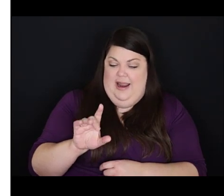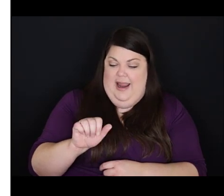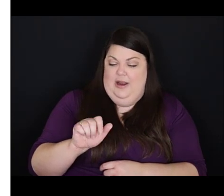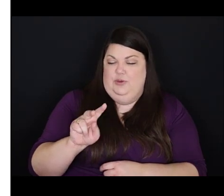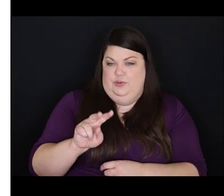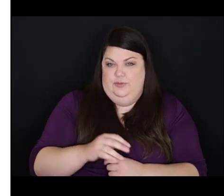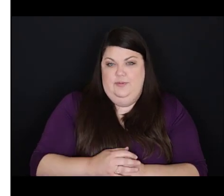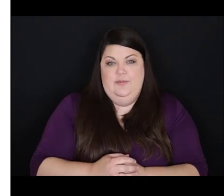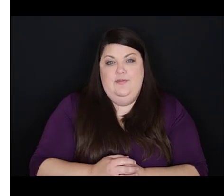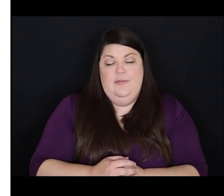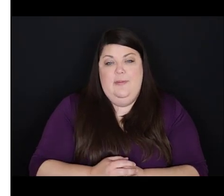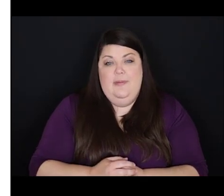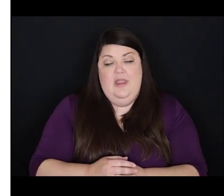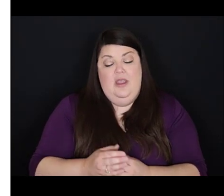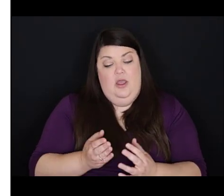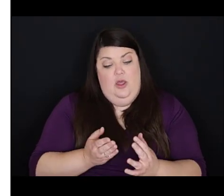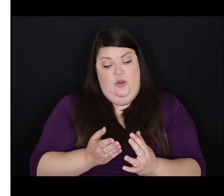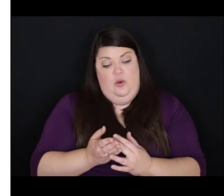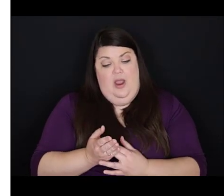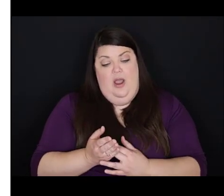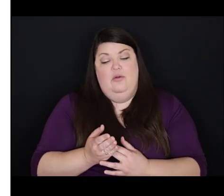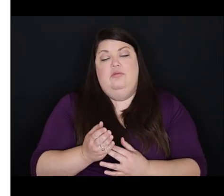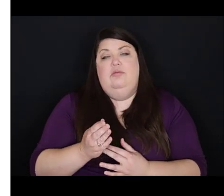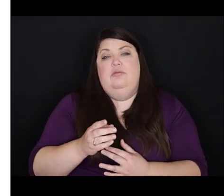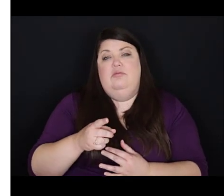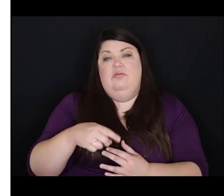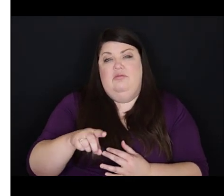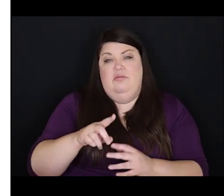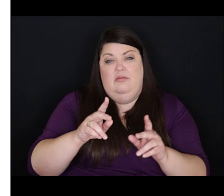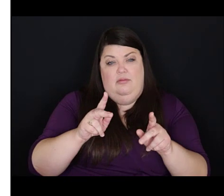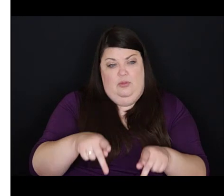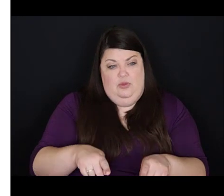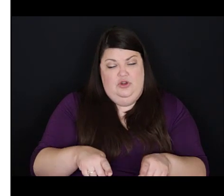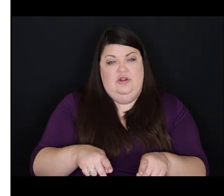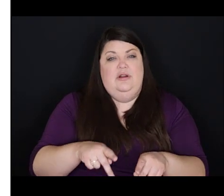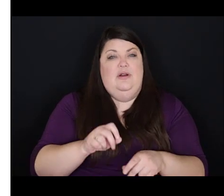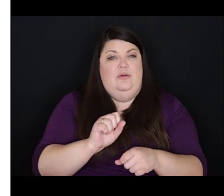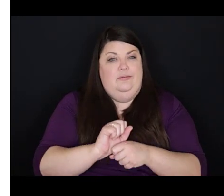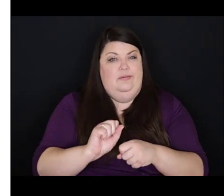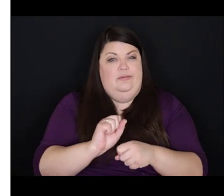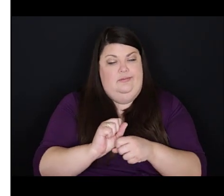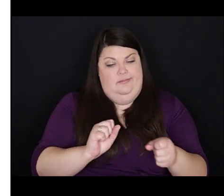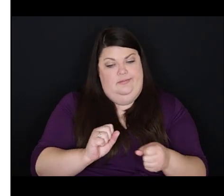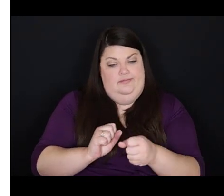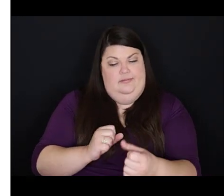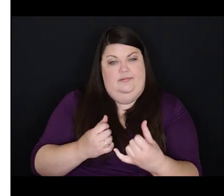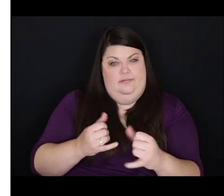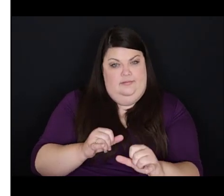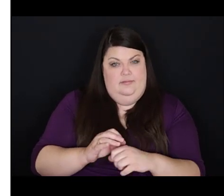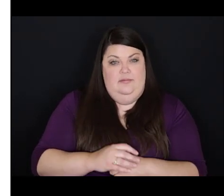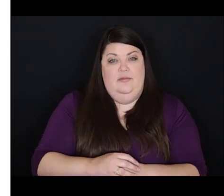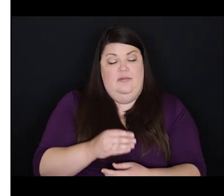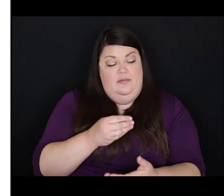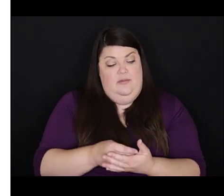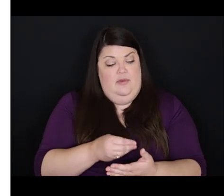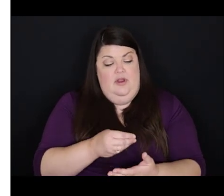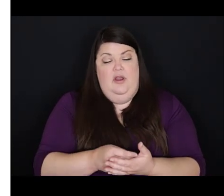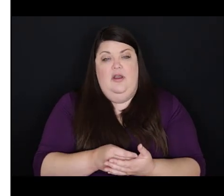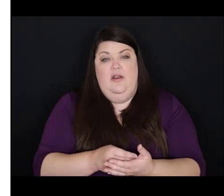term of employment in a particular job placement. Funds allotted under the Supported Employment